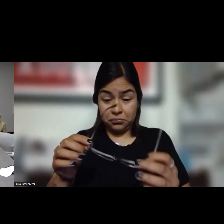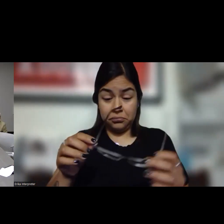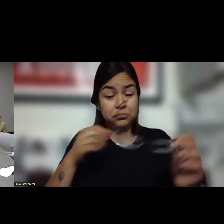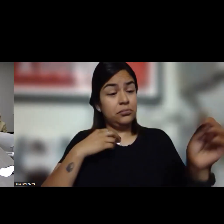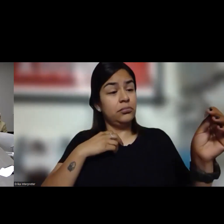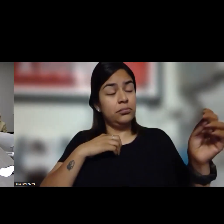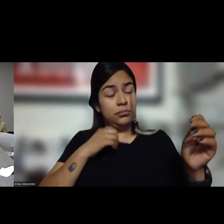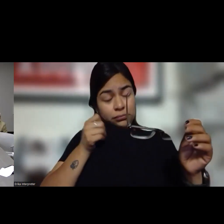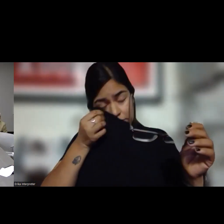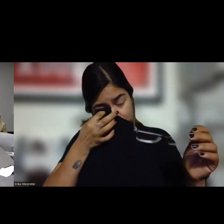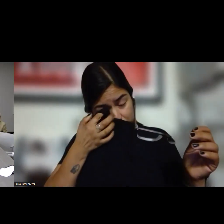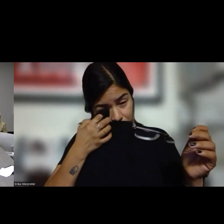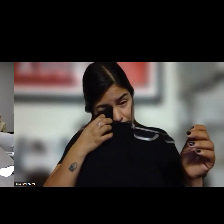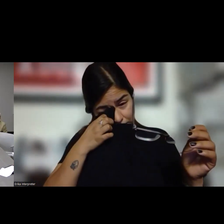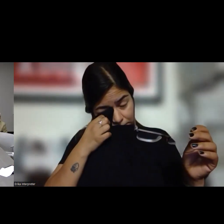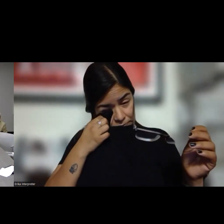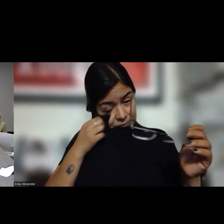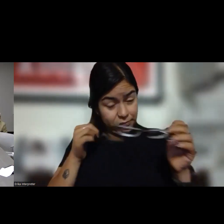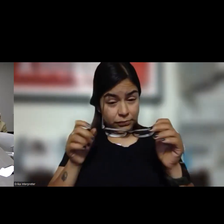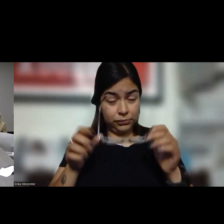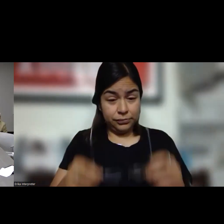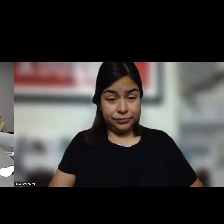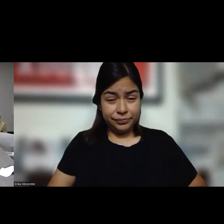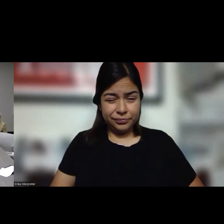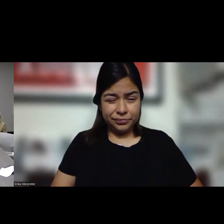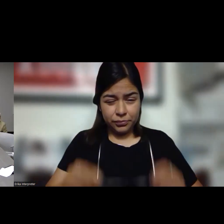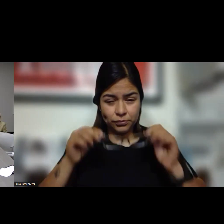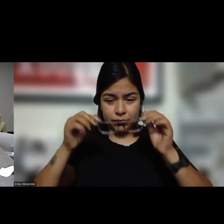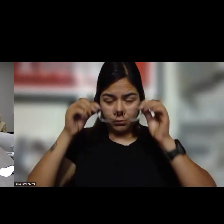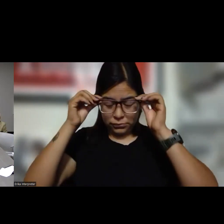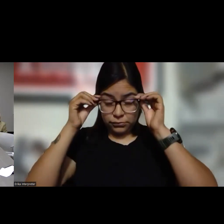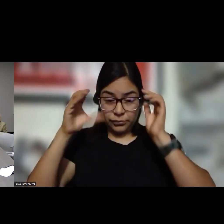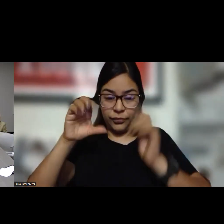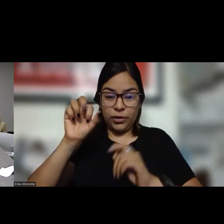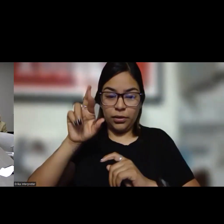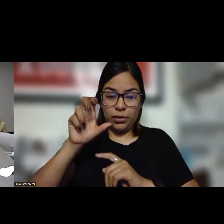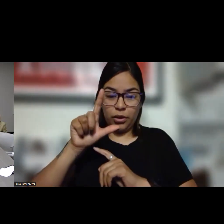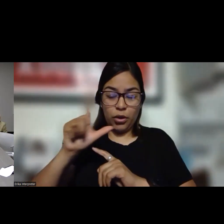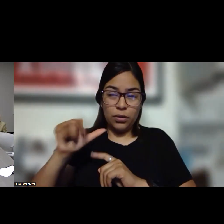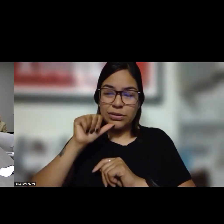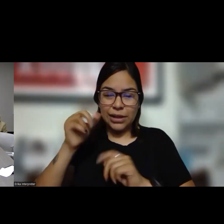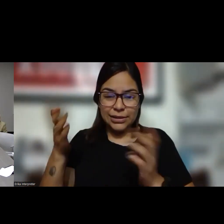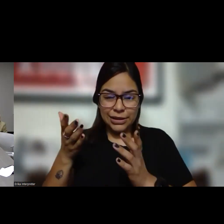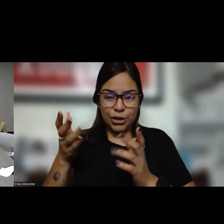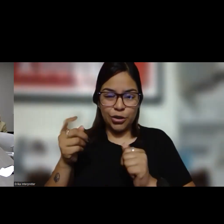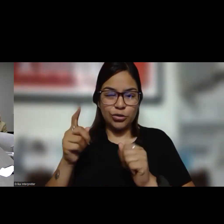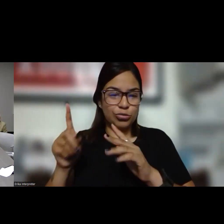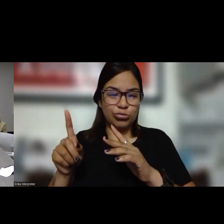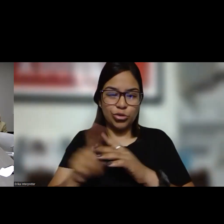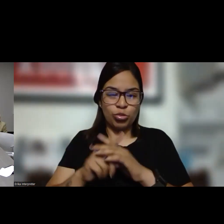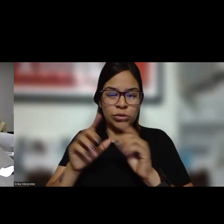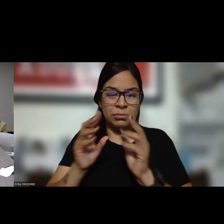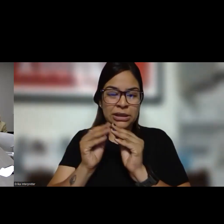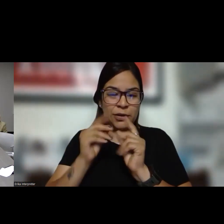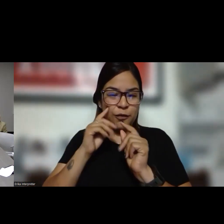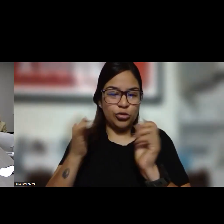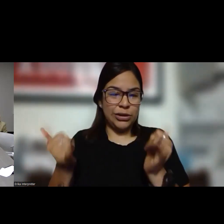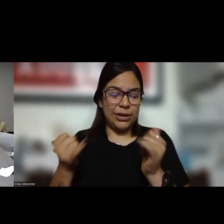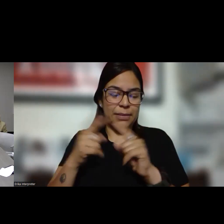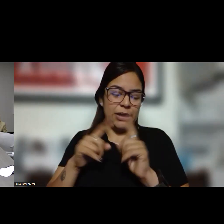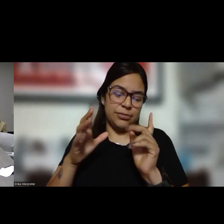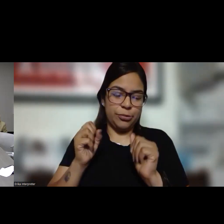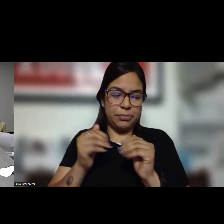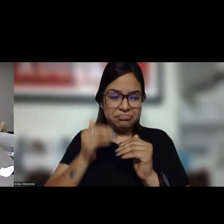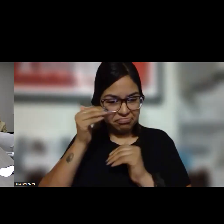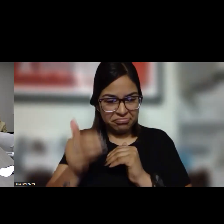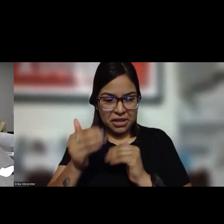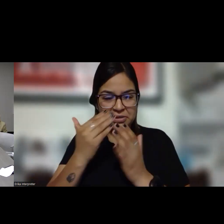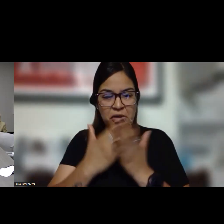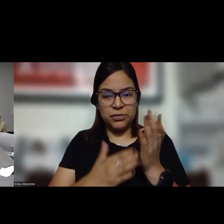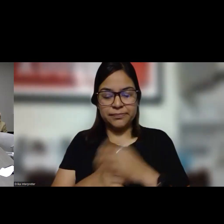to be here today okay just I knew she wasn't didn't start so next up is CDA and Mark yeah it